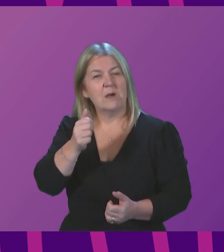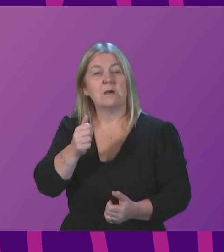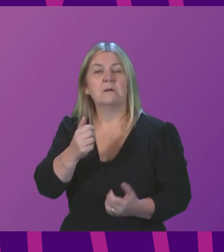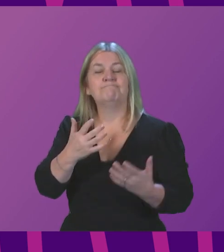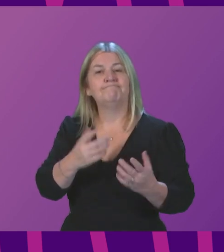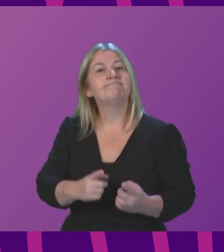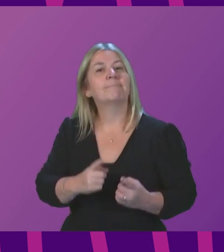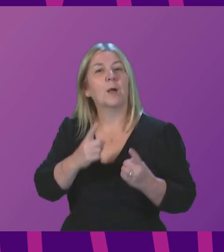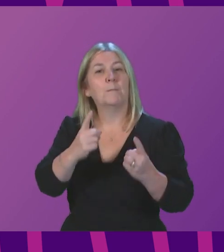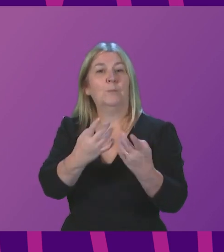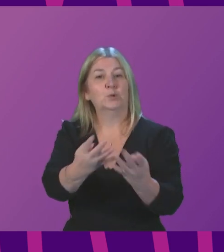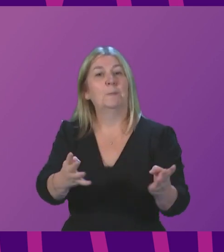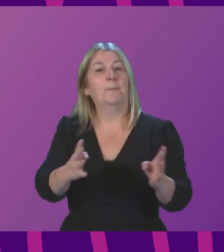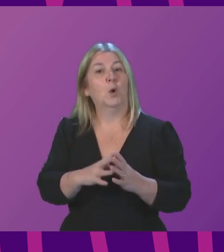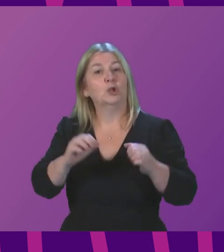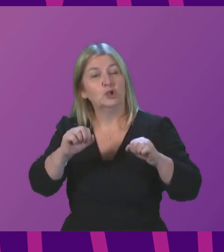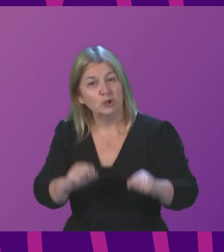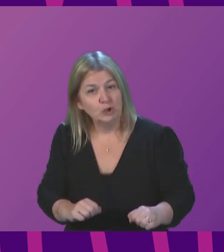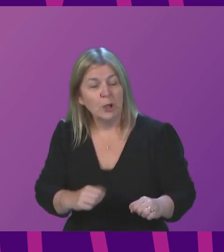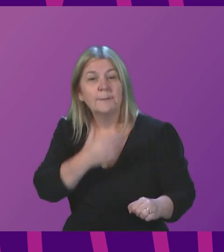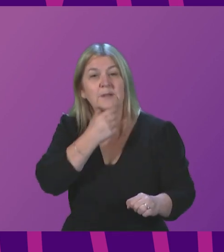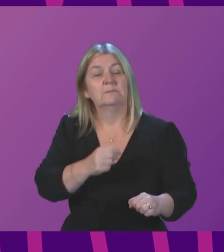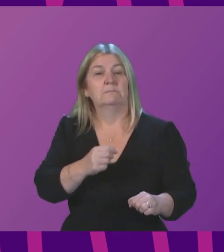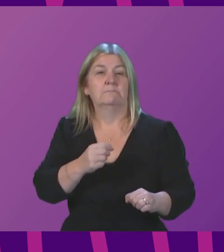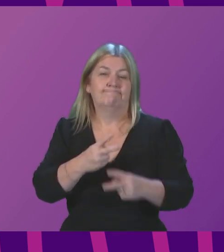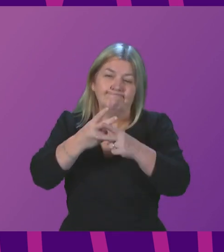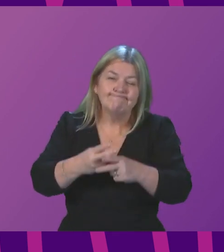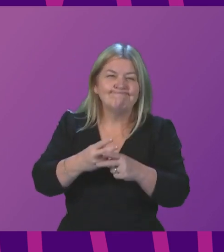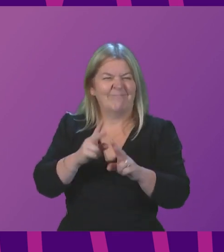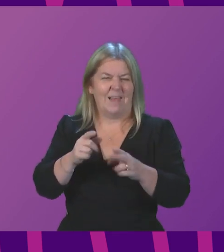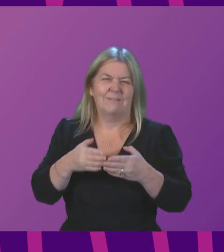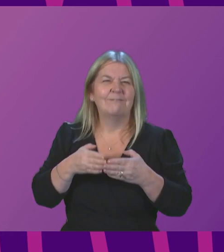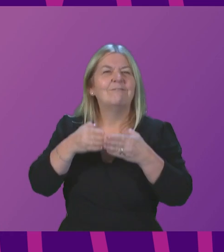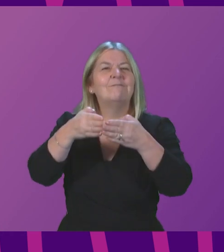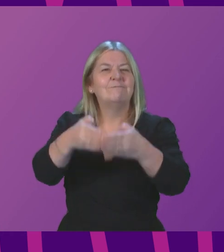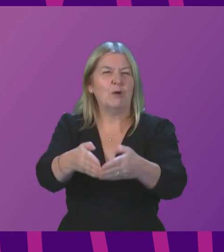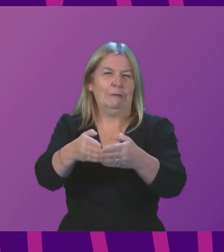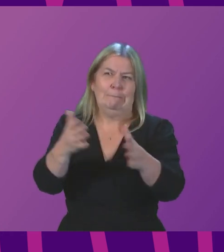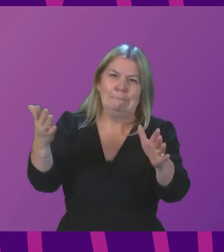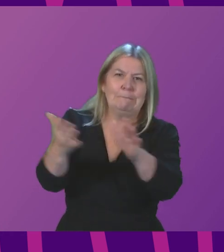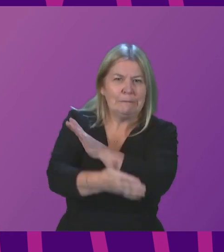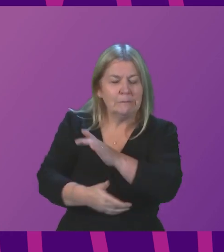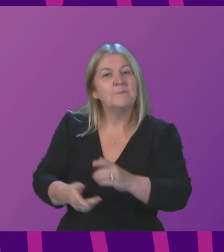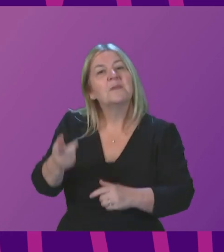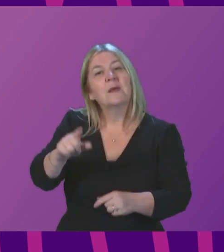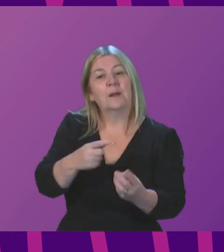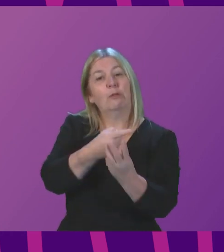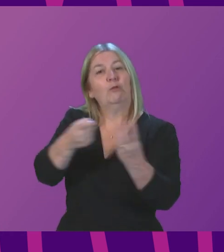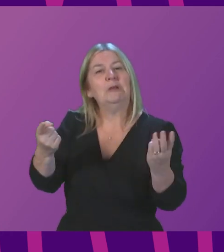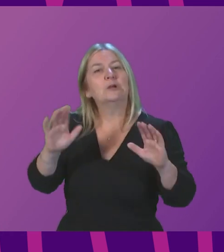group, which include the appointment of a chairman who is famed for presiding over the ferry fiasco at Caledonian Maritime Assets Ltd, and of three non-executive directors,